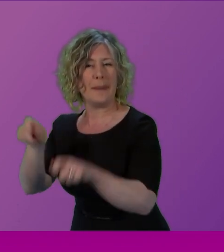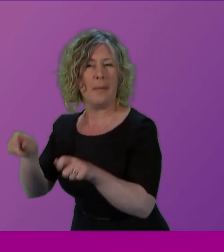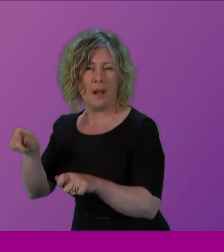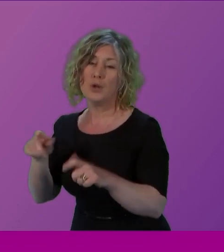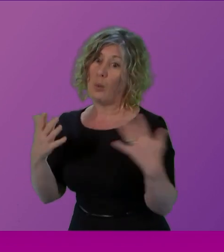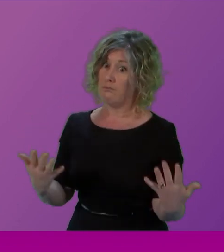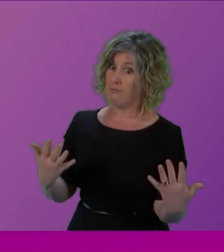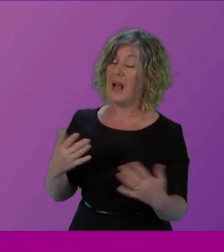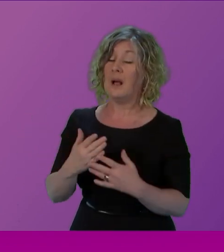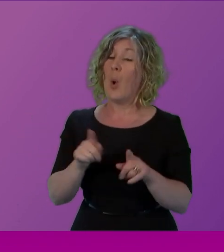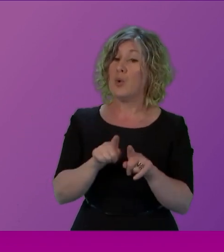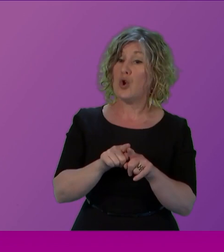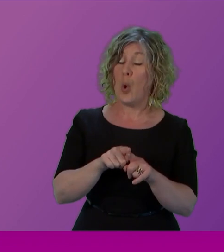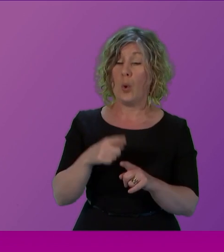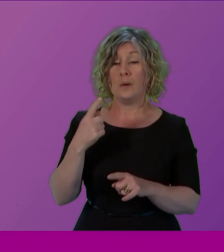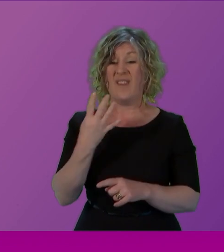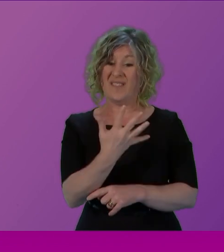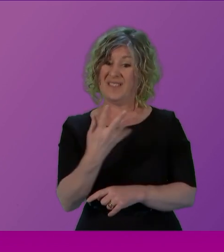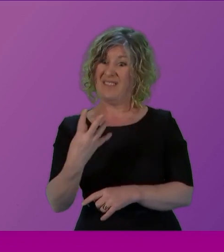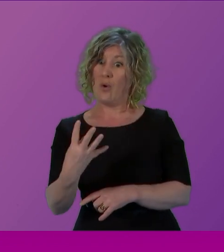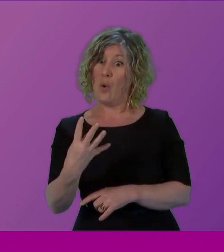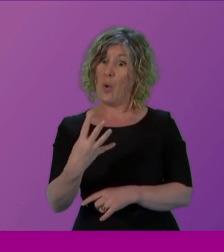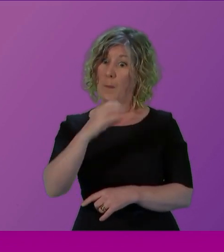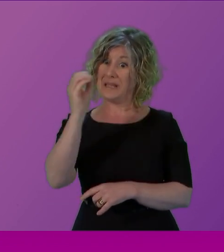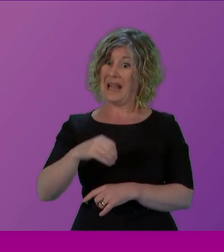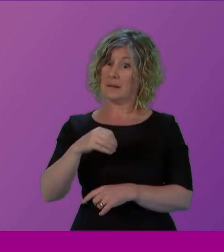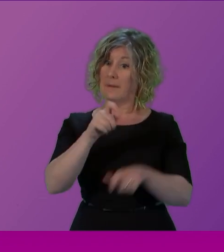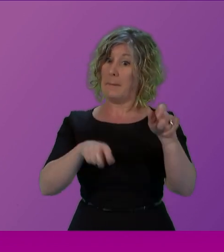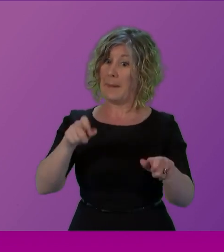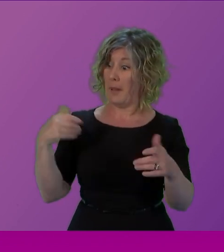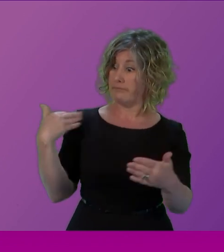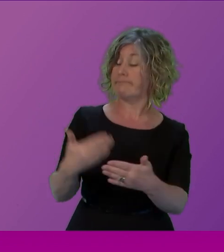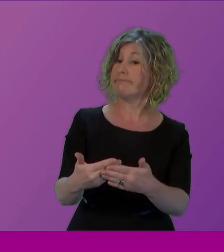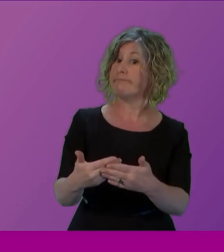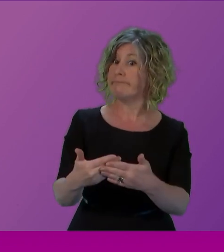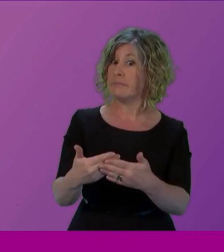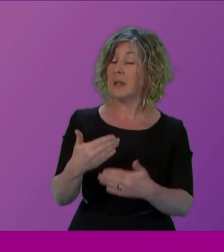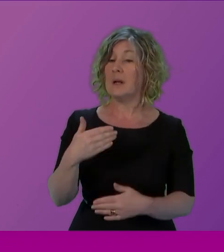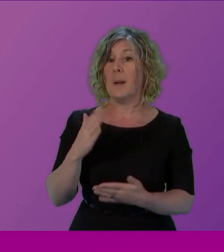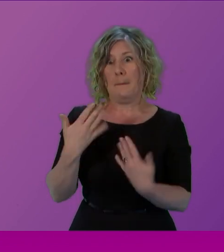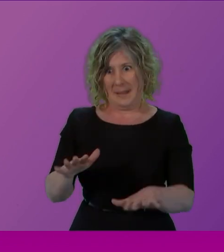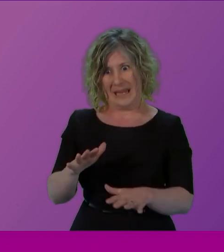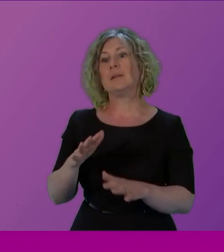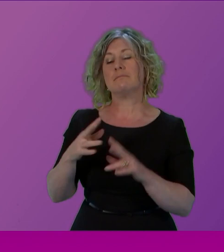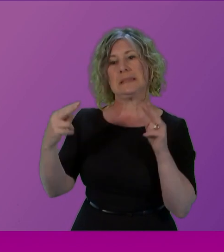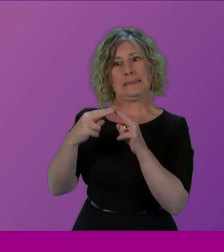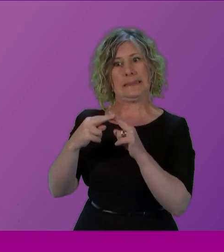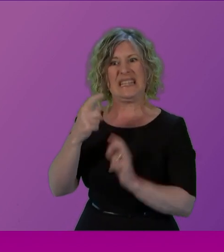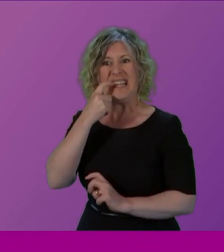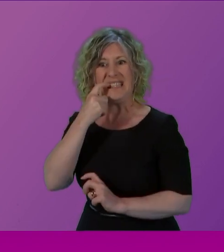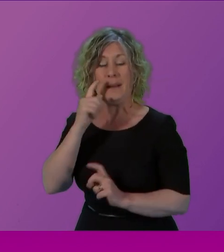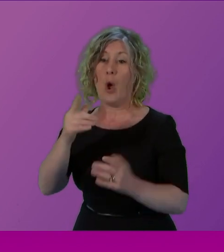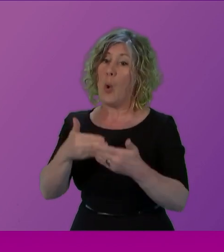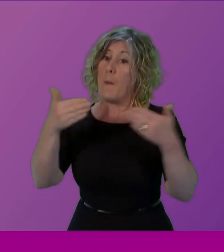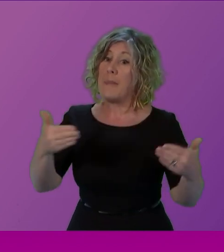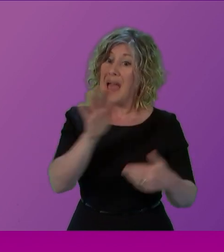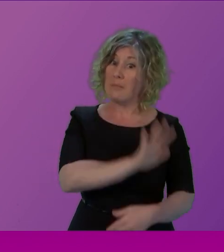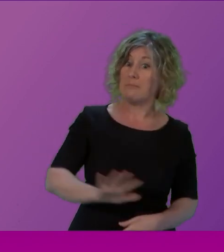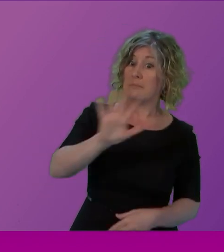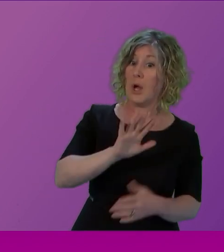have been seen by an NHS dentist in the past 24 months compared with just 38.2 per cent